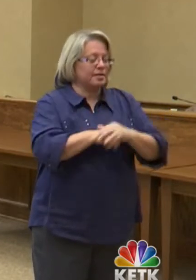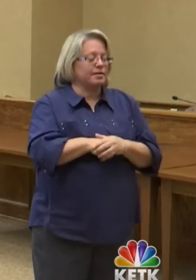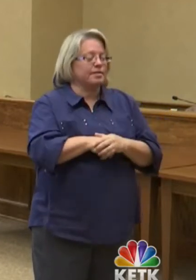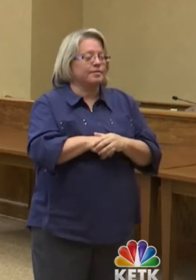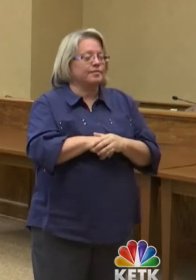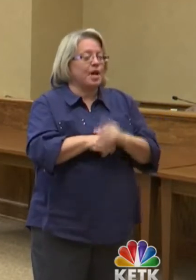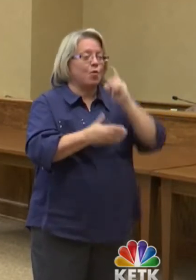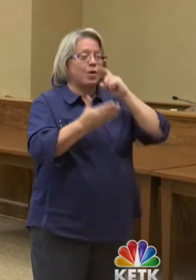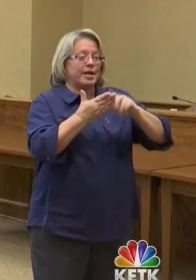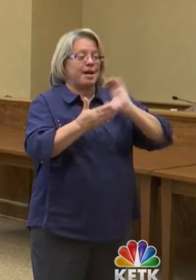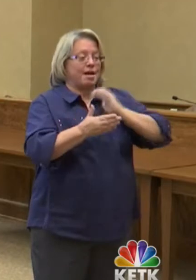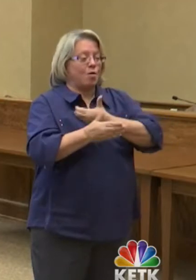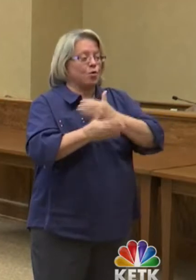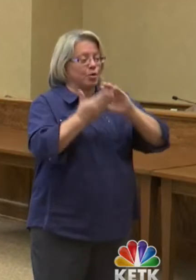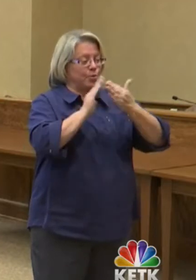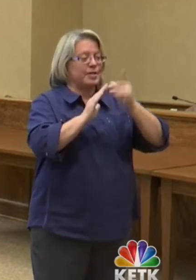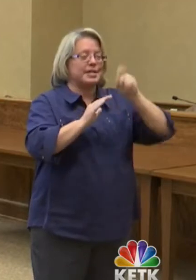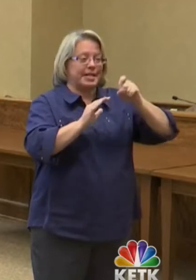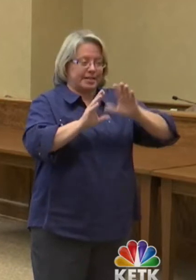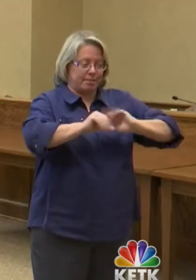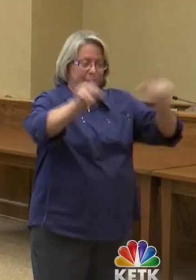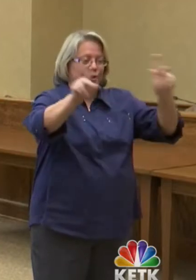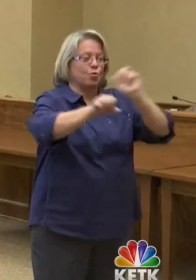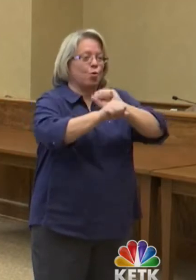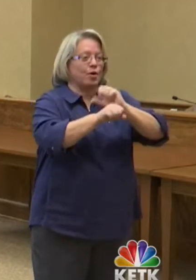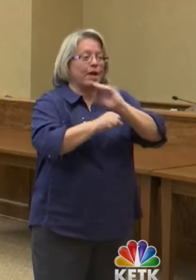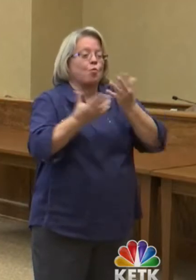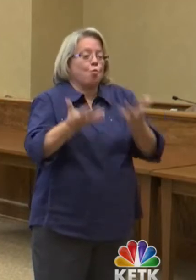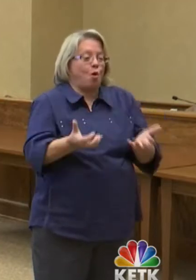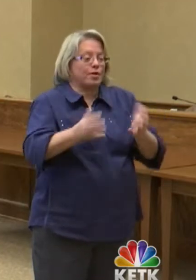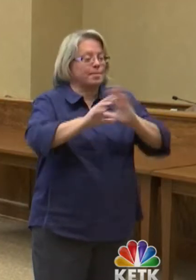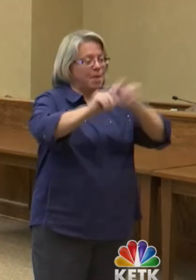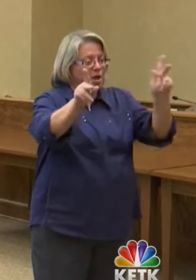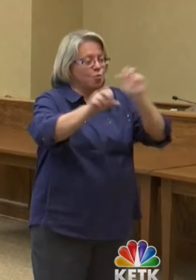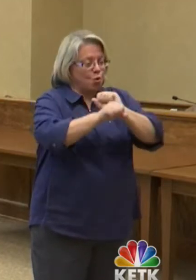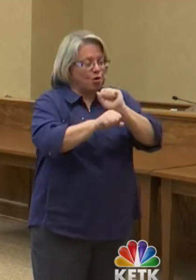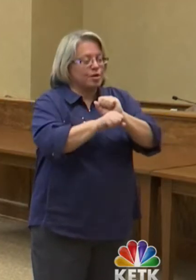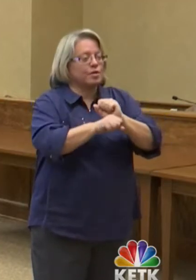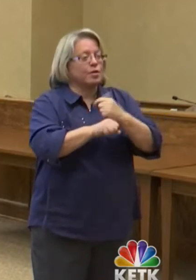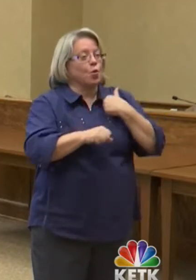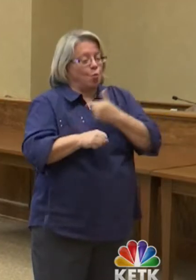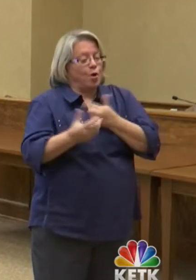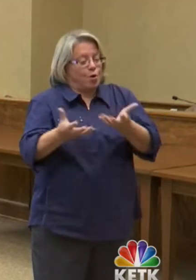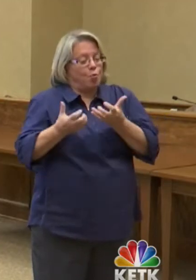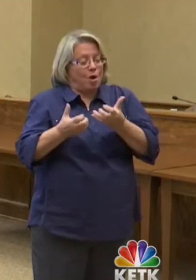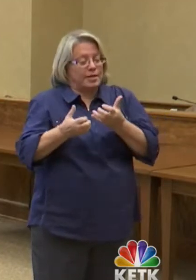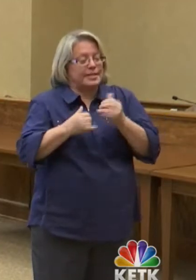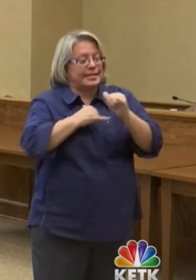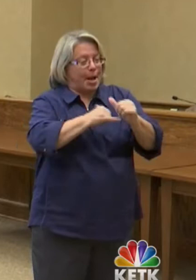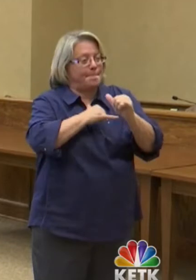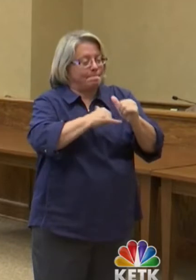COVID-19 PANDEMIC. THIS IS REALLY THE FRAMEWORK OF WHAT YOU SHOULD EXPECT US TO TALK ABOUT IN THE WEEKS COMING AS WE MOVED OUT OF REGULATORY TIME PERIOD. IT INTO A. OF MORE FREEDOM AND INDEPENDENCE IN INDIVIDUAL. I RECOGNIZE THAT OUR COMMUNITY